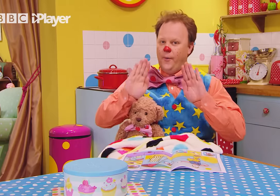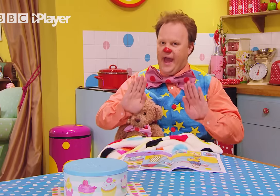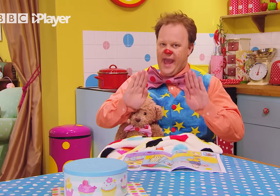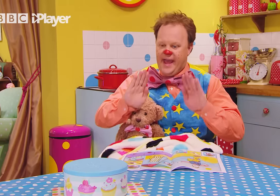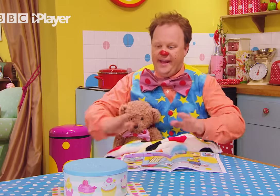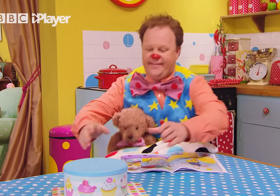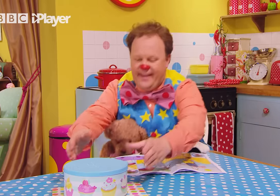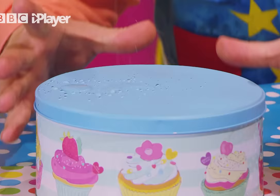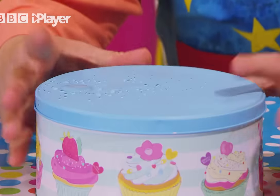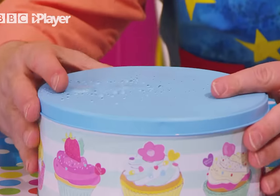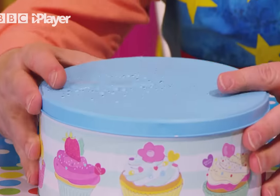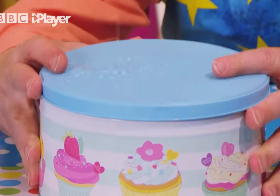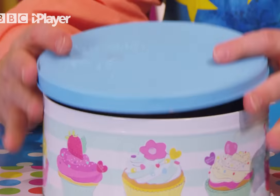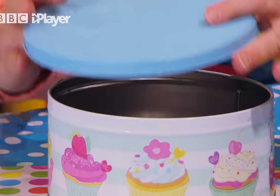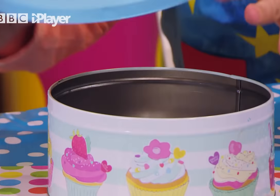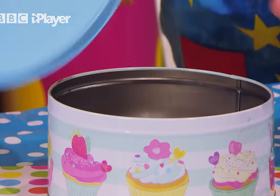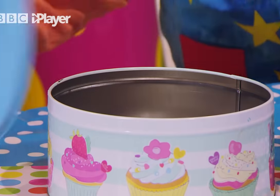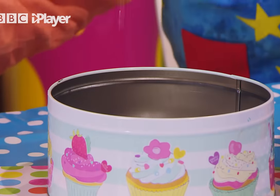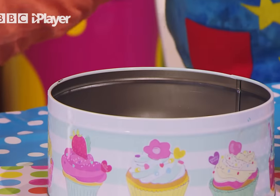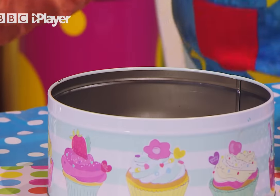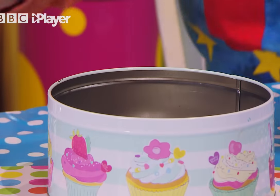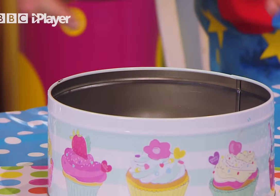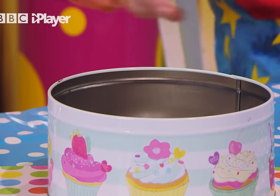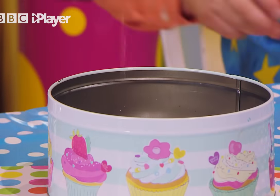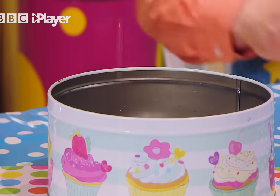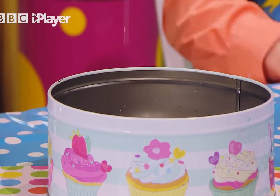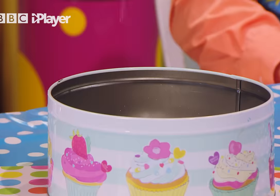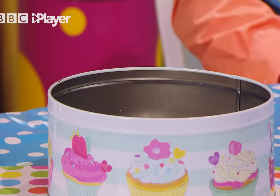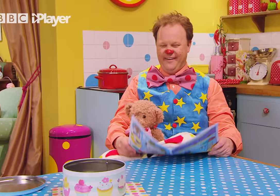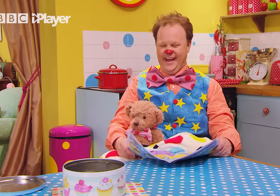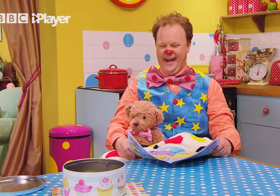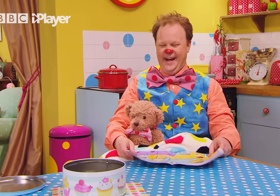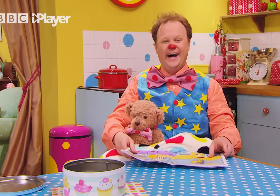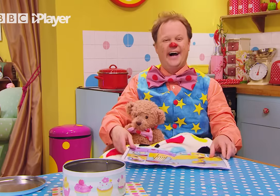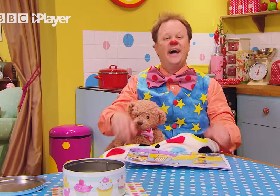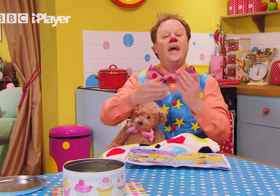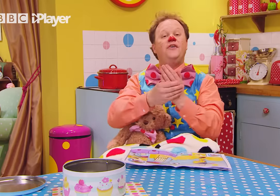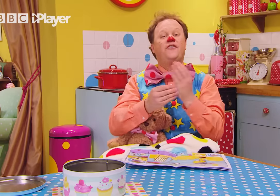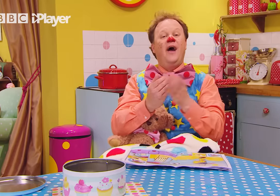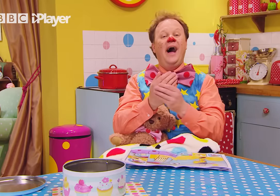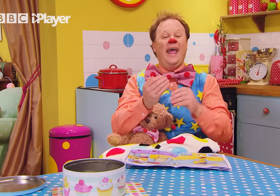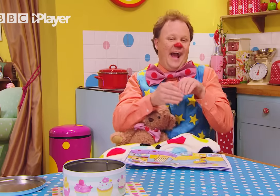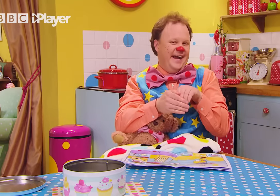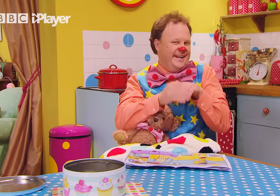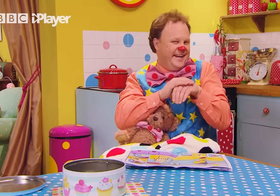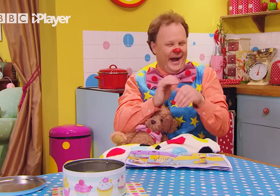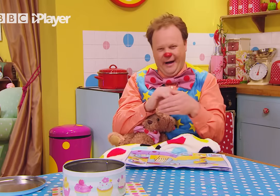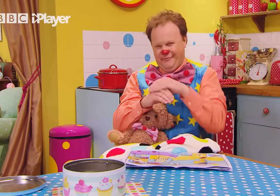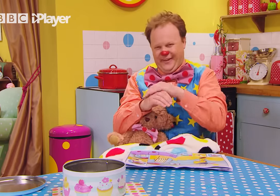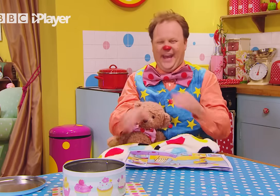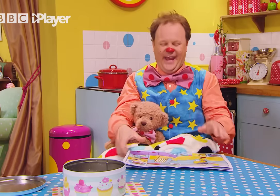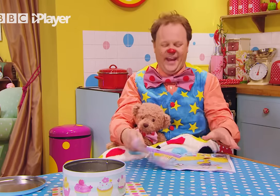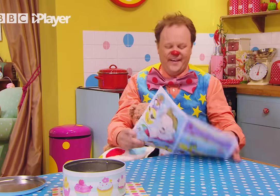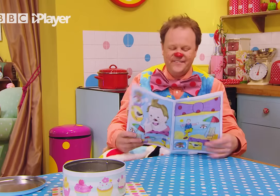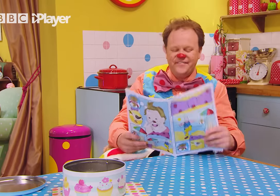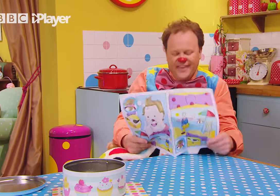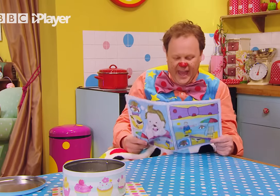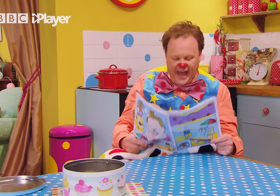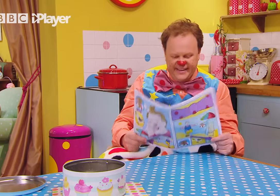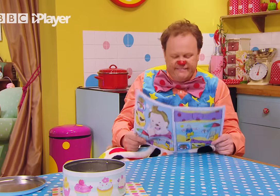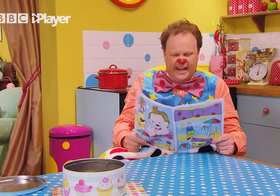wait ah there we are dry and comfy